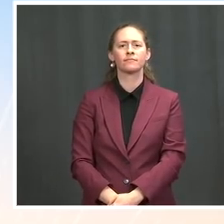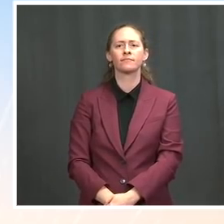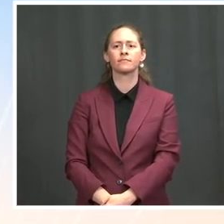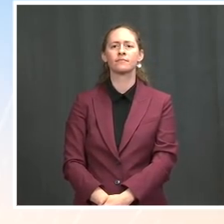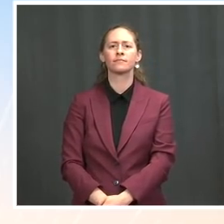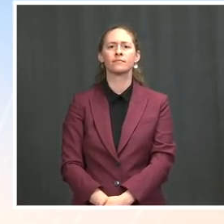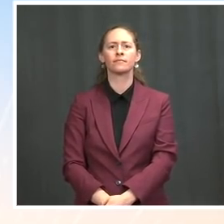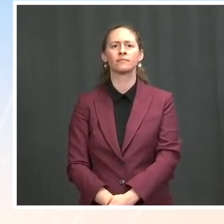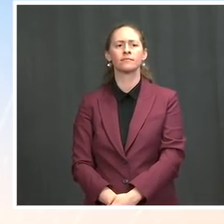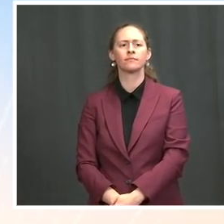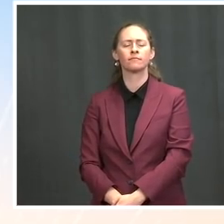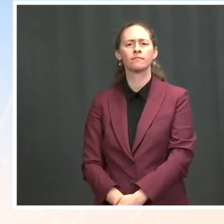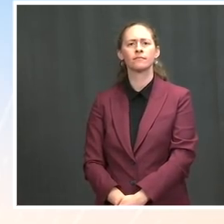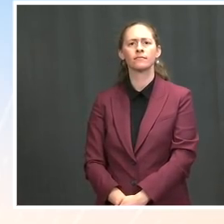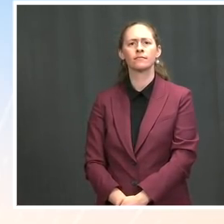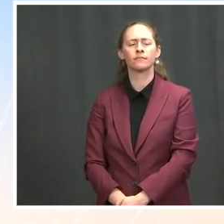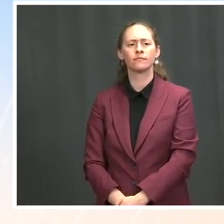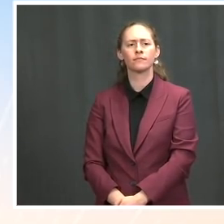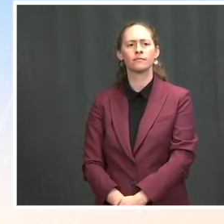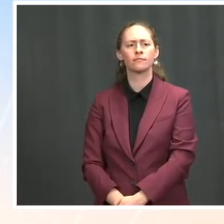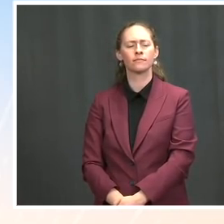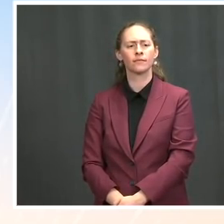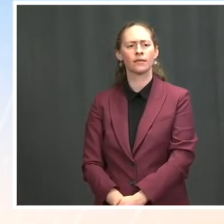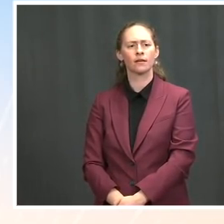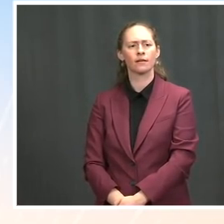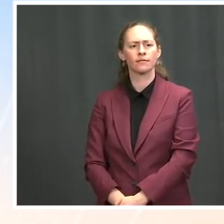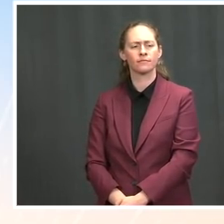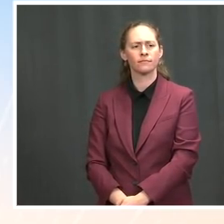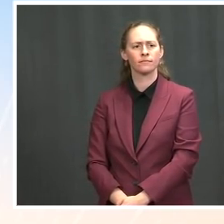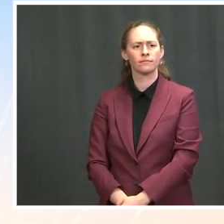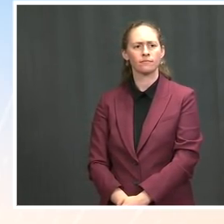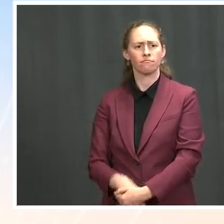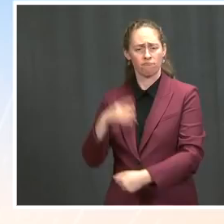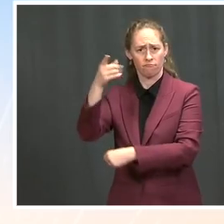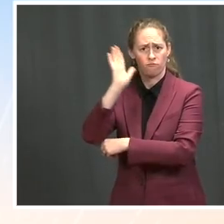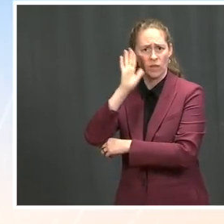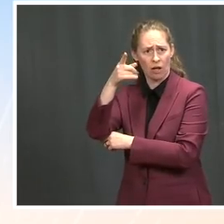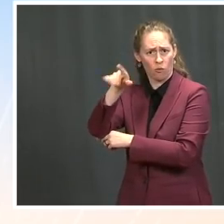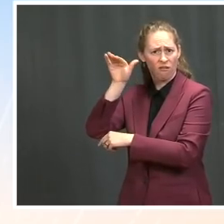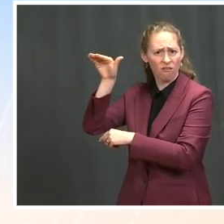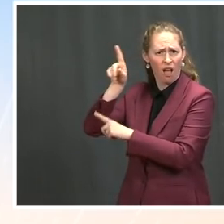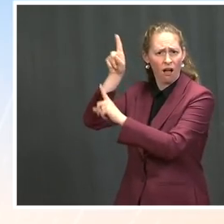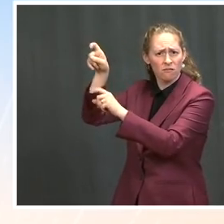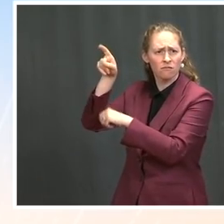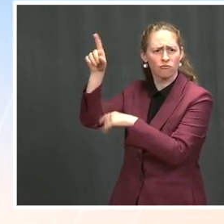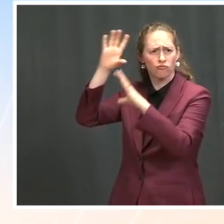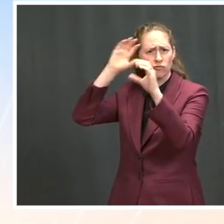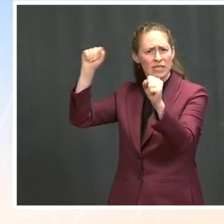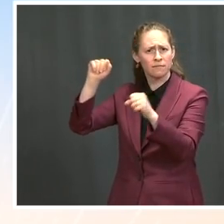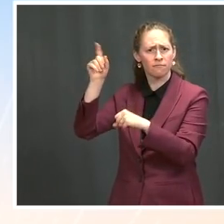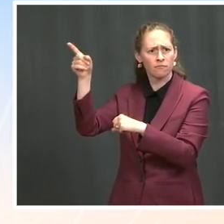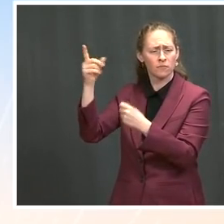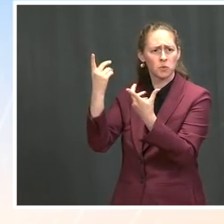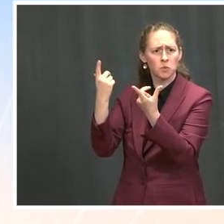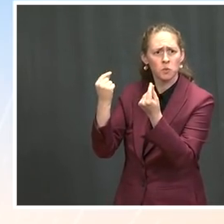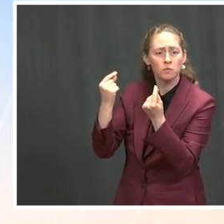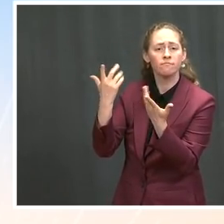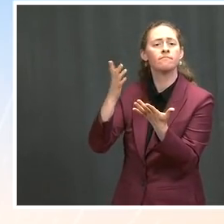So, I wanted to come back to President Biden pledging to do whatever he could. He said he'd use every sort of tool at his disposal